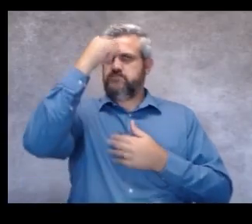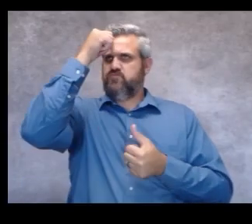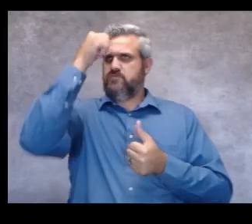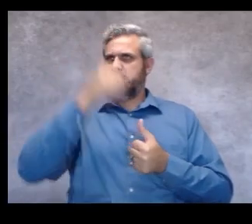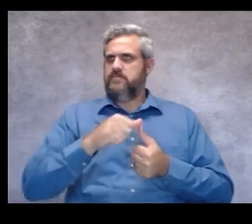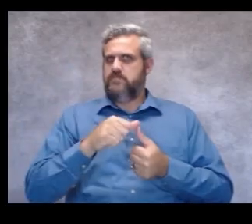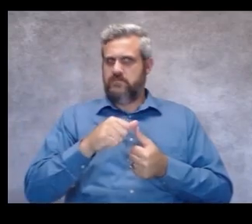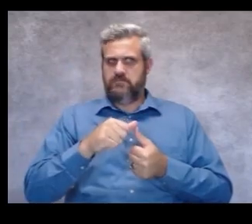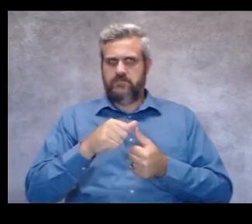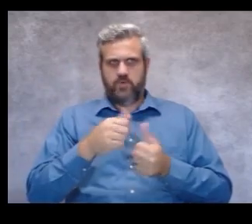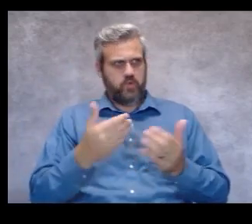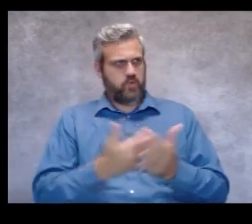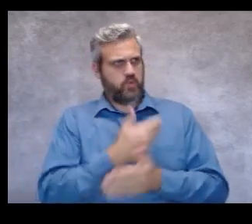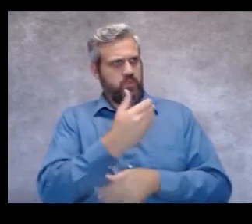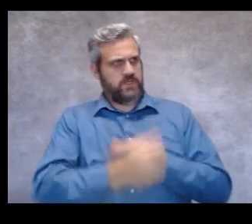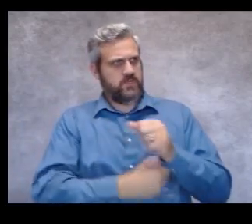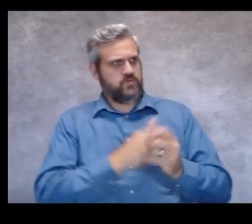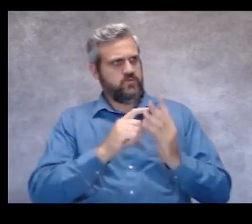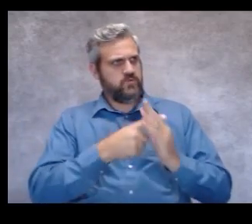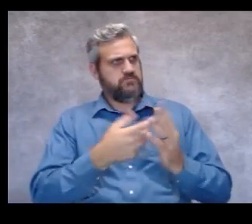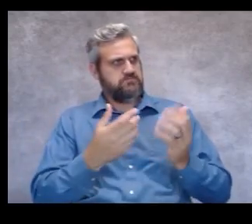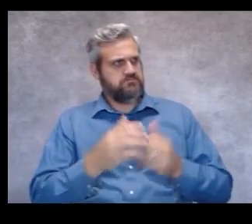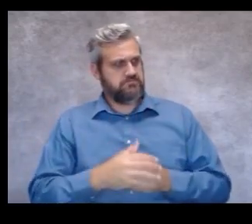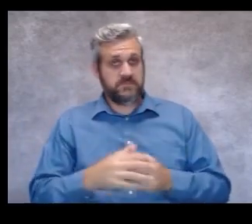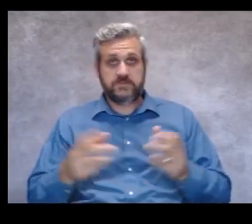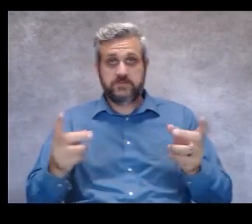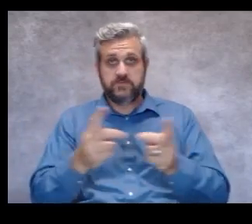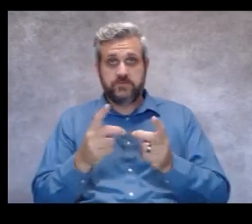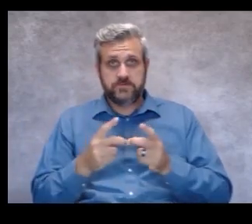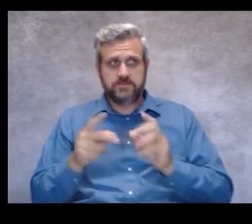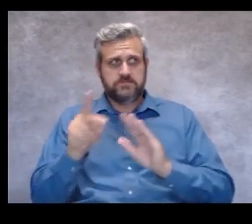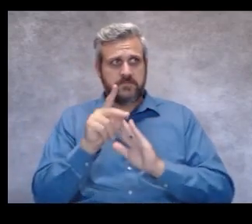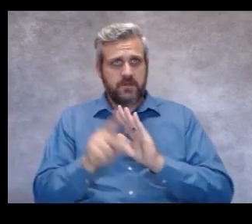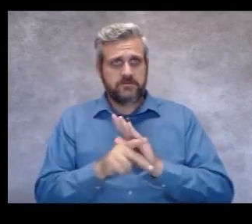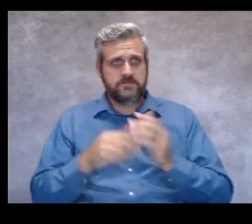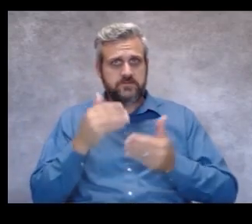begin a new year. What are the district's policies and procedures for